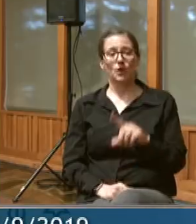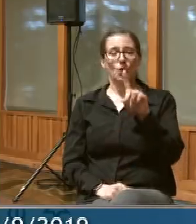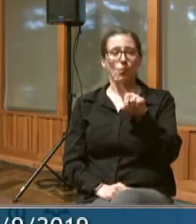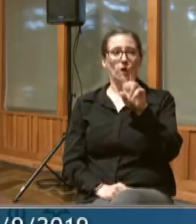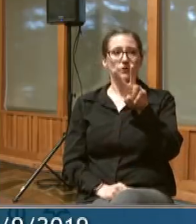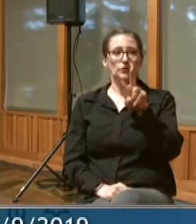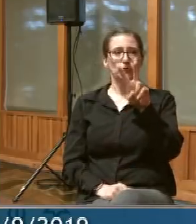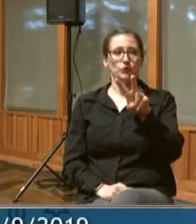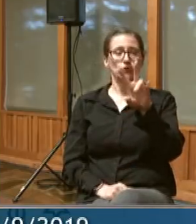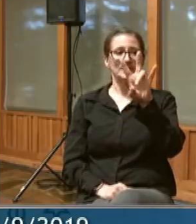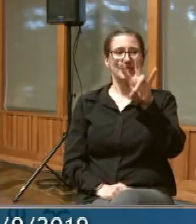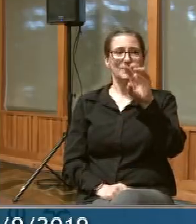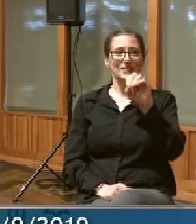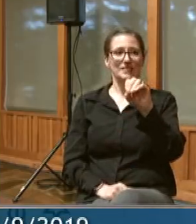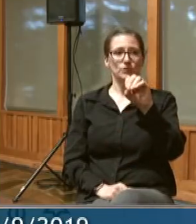I DON'T THINK I READ THIS TWICE.